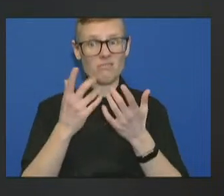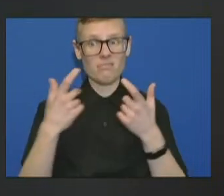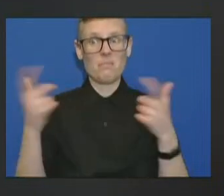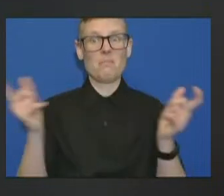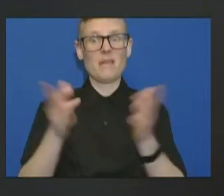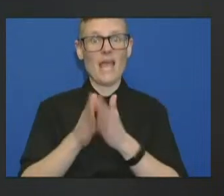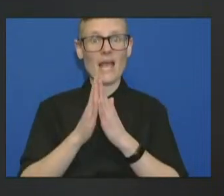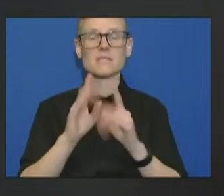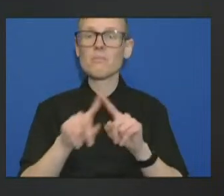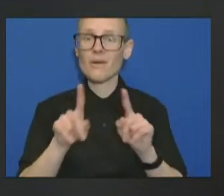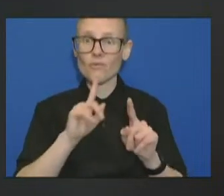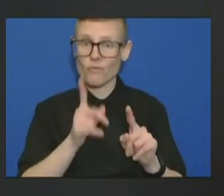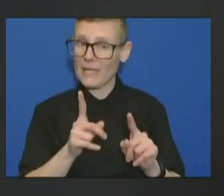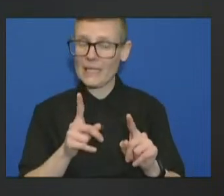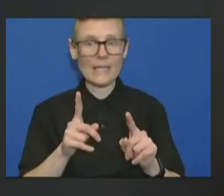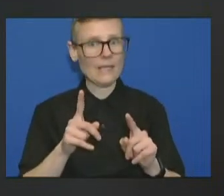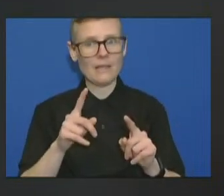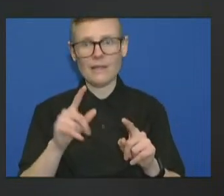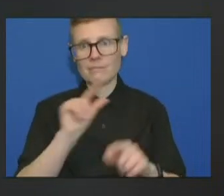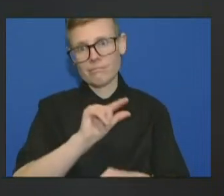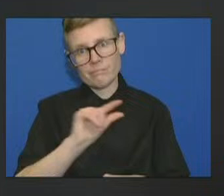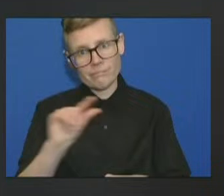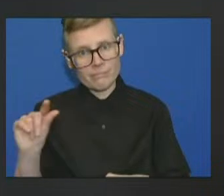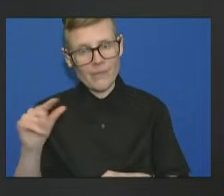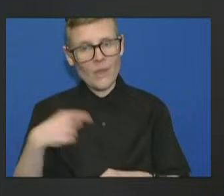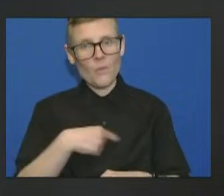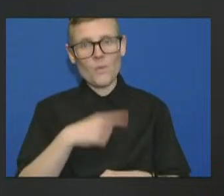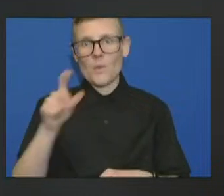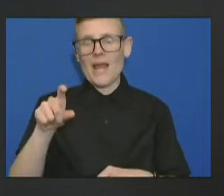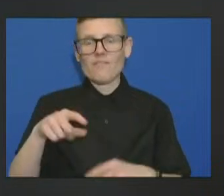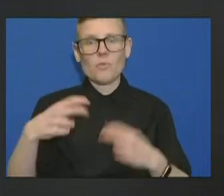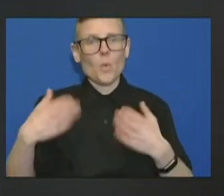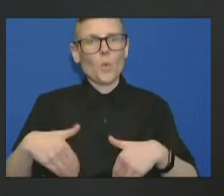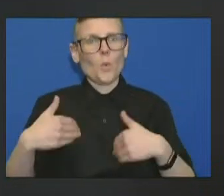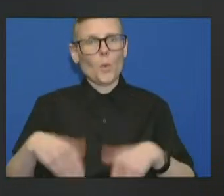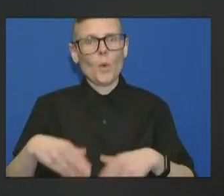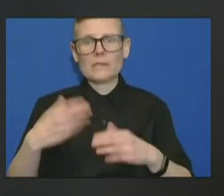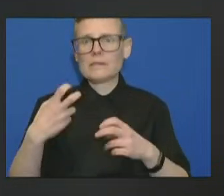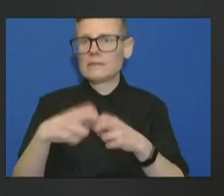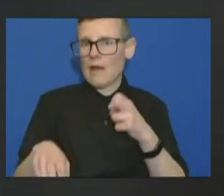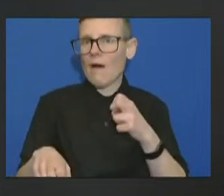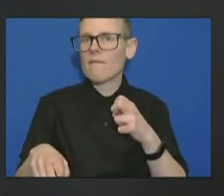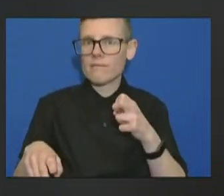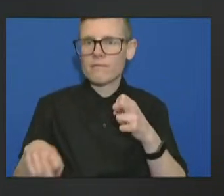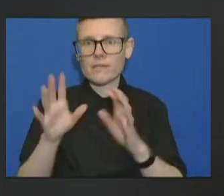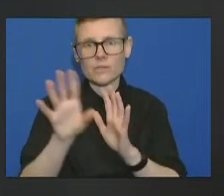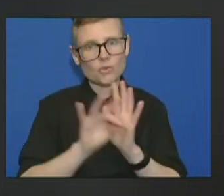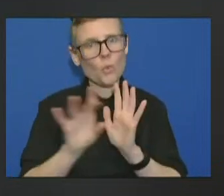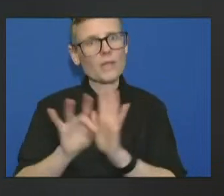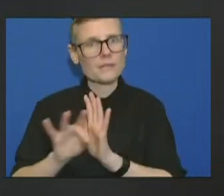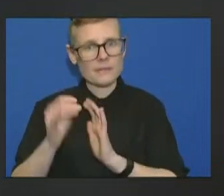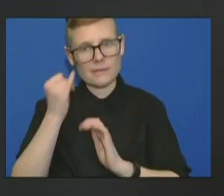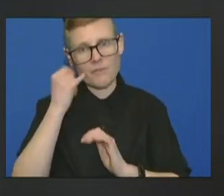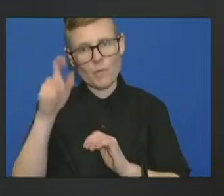that as big of a budget ask as this is, it's pretty lean and we